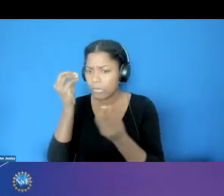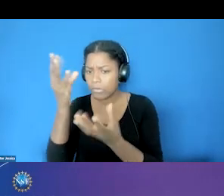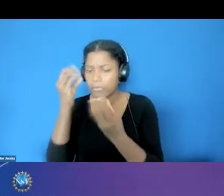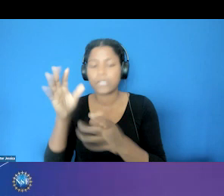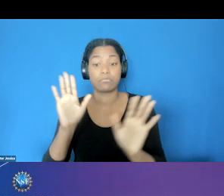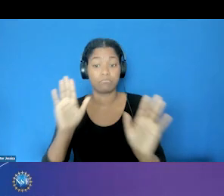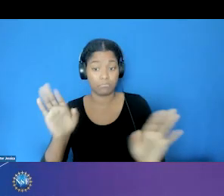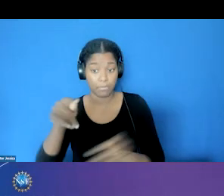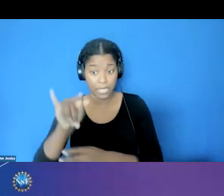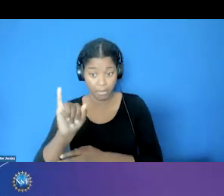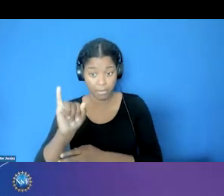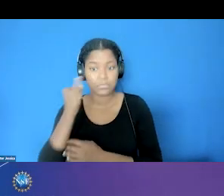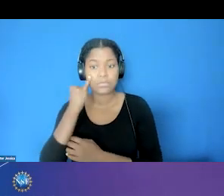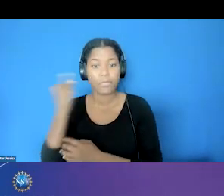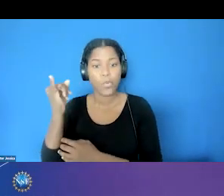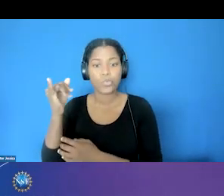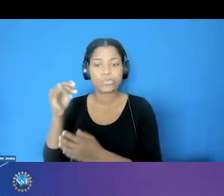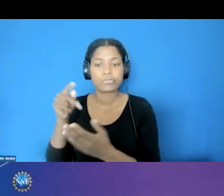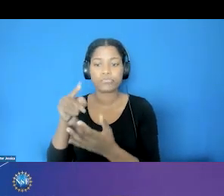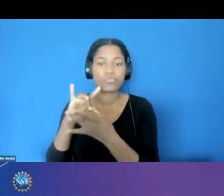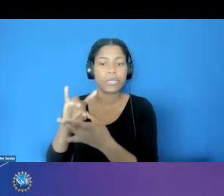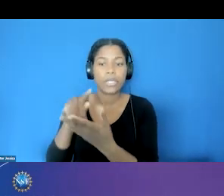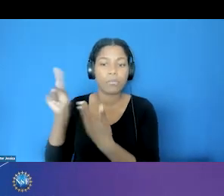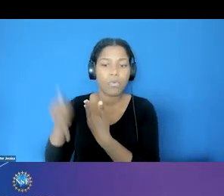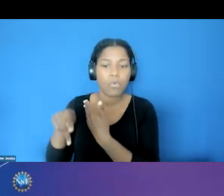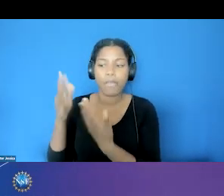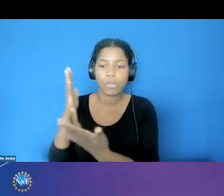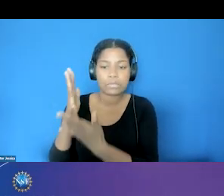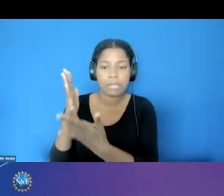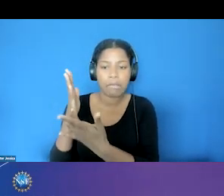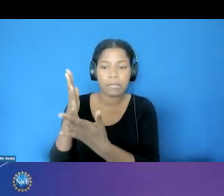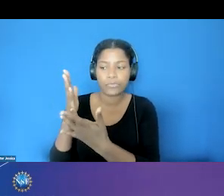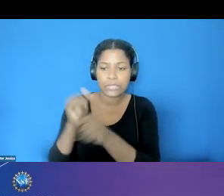So PIs, if it's programmatic, meaning if it's technical or scientific,